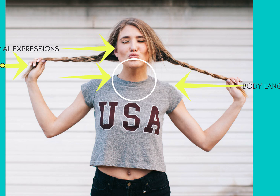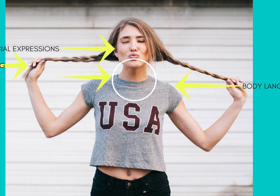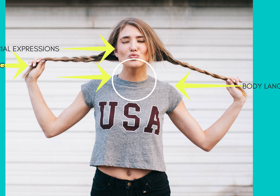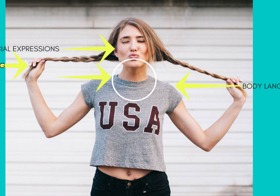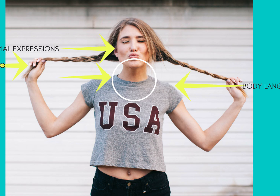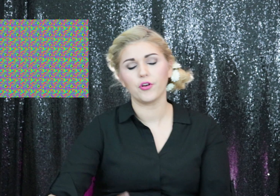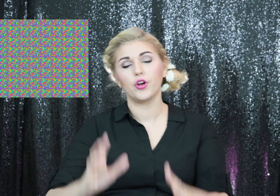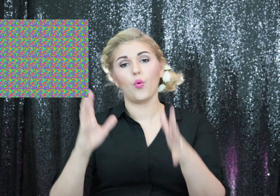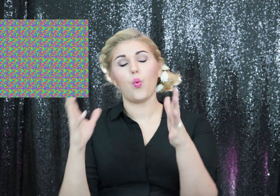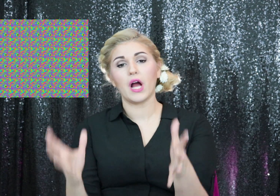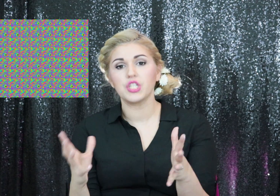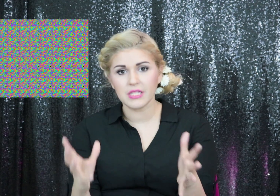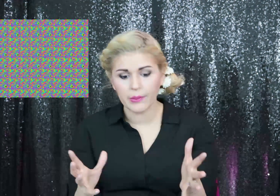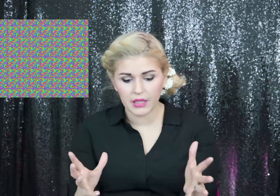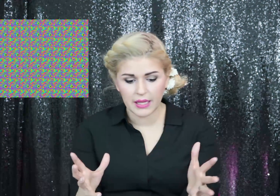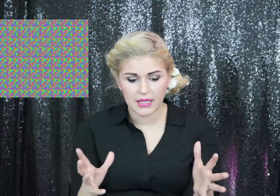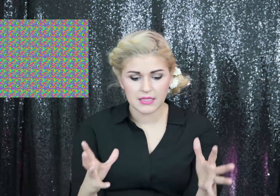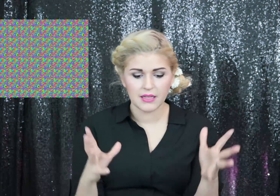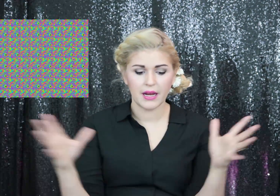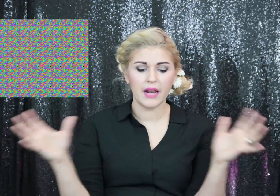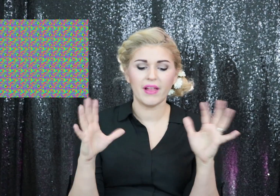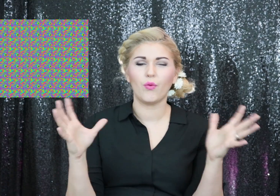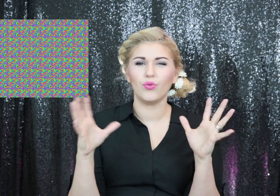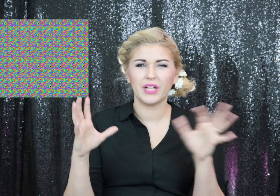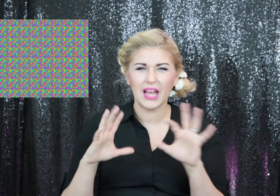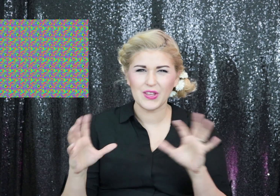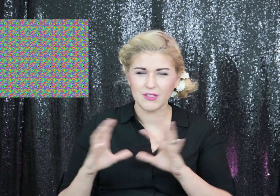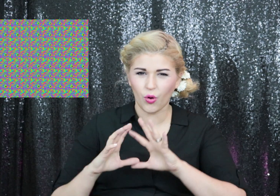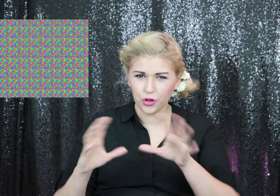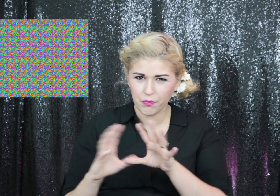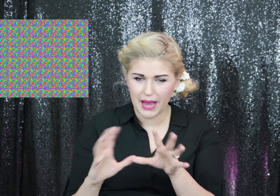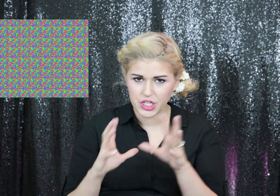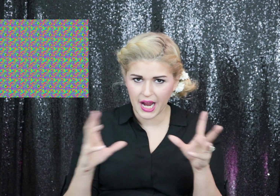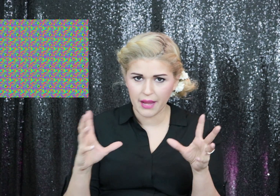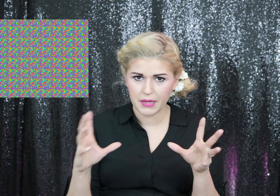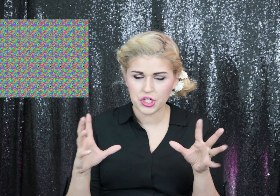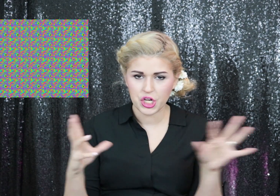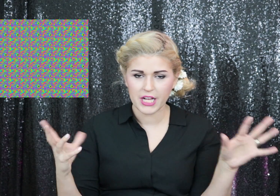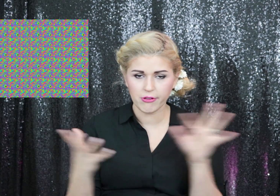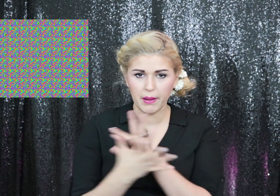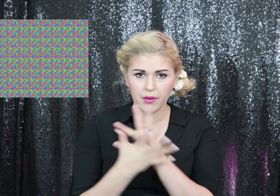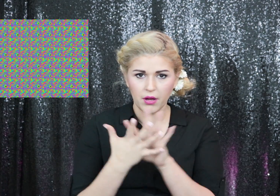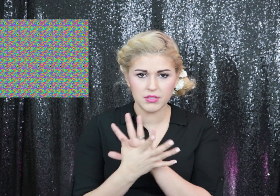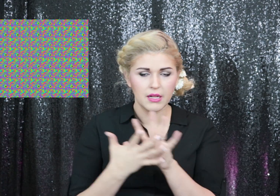Sometimes I refer to watching someone like this, kind of like looking at those old magic I pictures. You guys remember those?